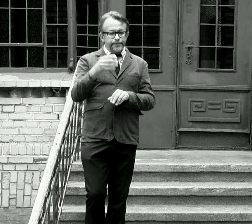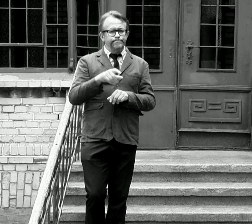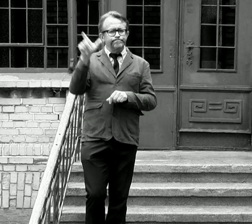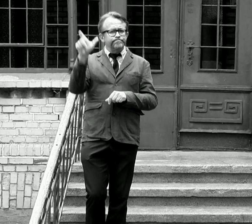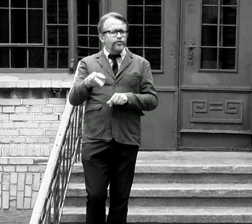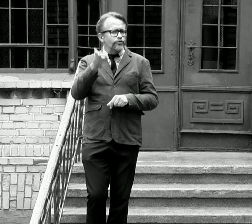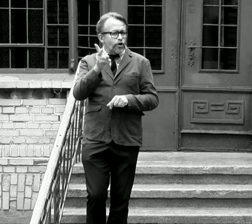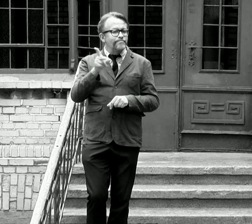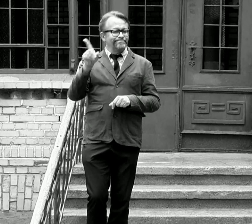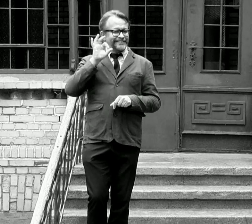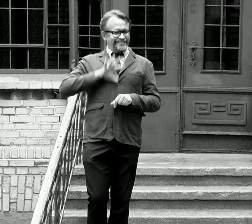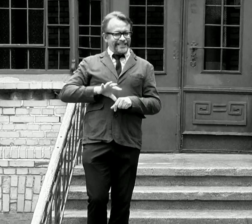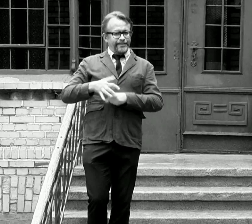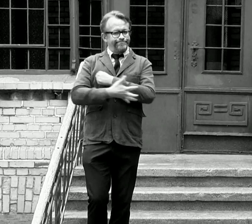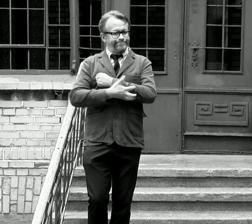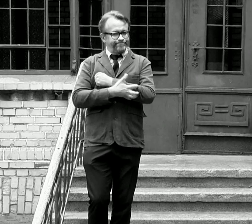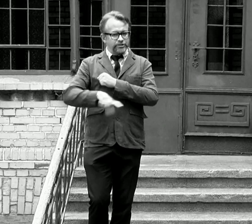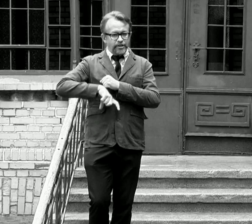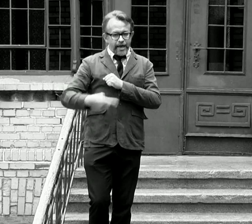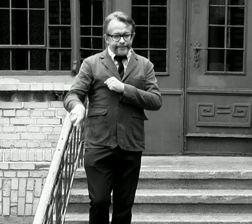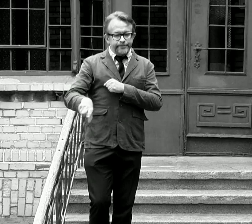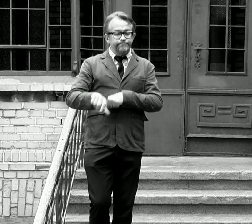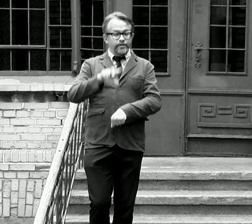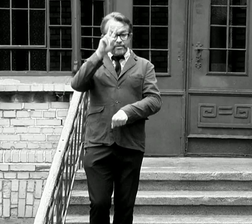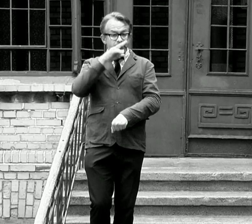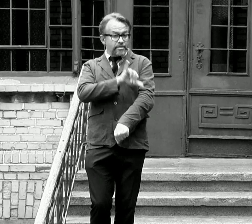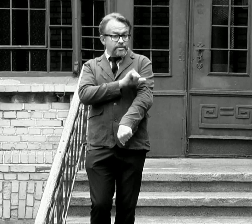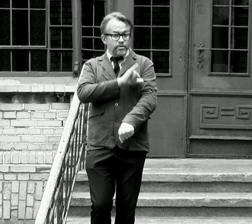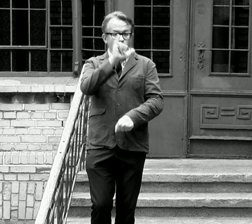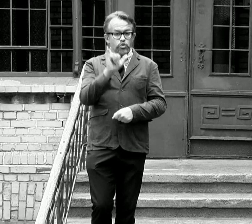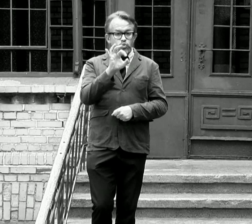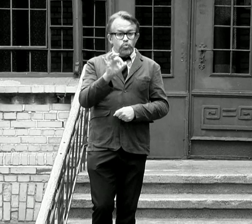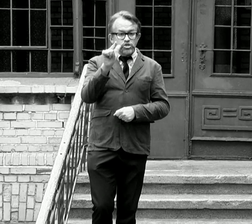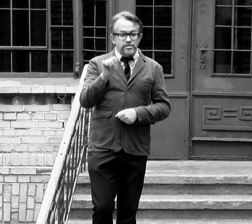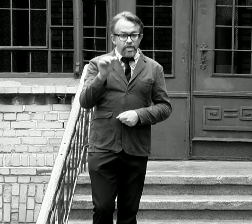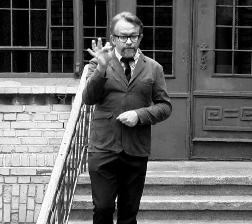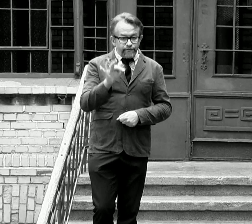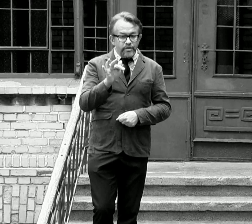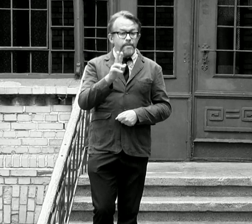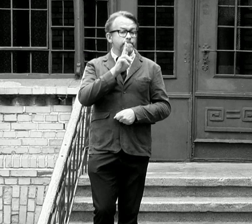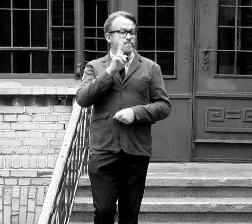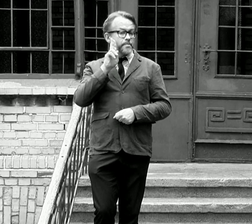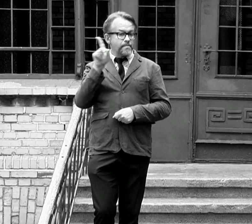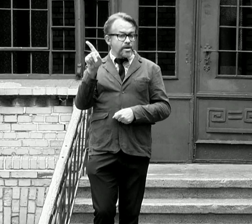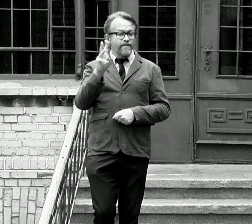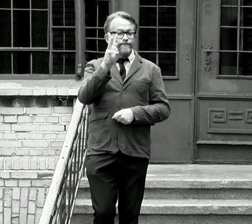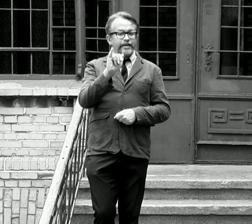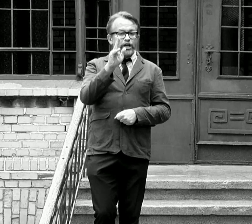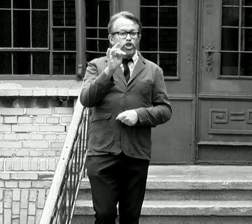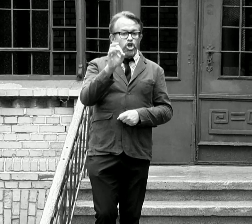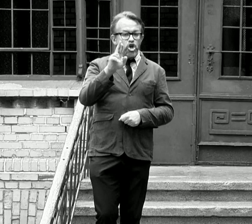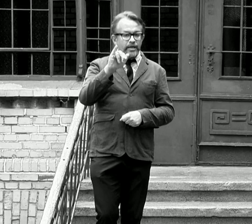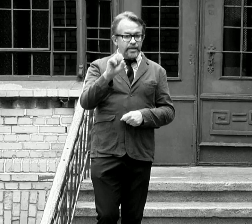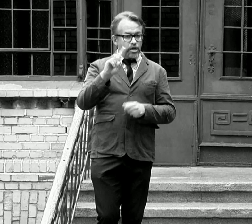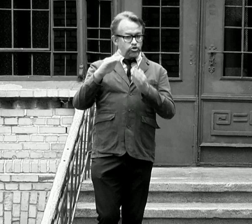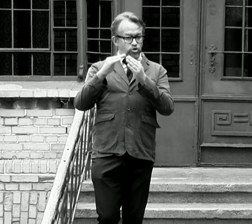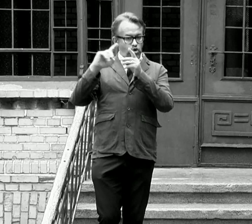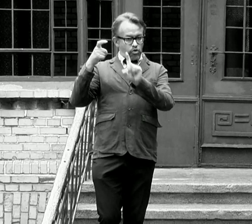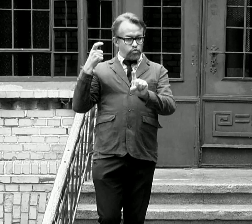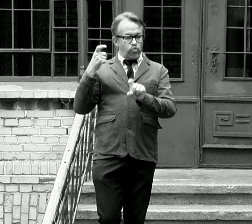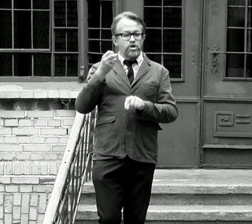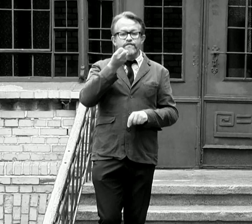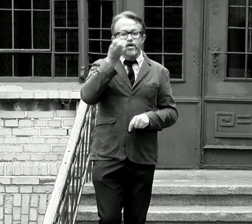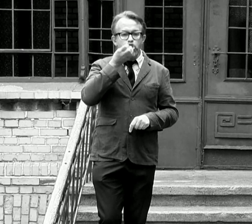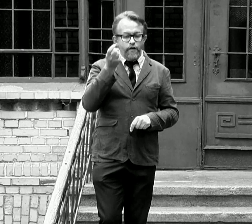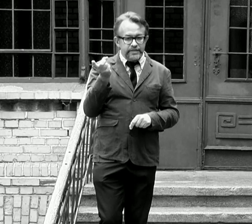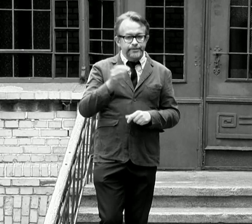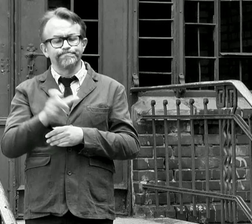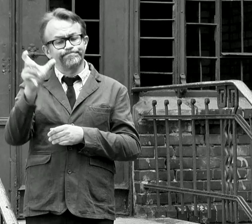He was a son of impoverished nobleman, clerk,Józef Pęczarski and Wiktoria from Kwiatkowski family.